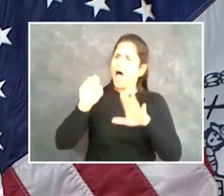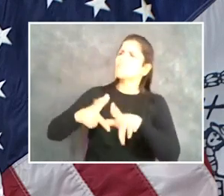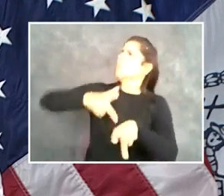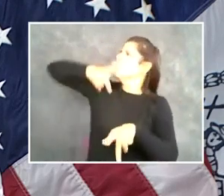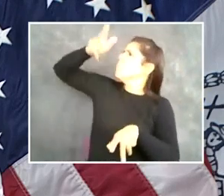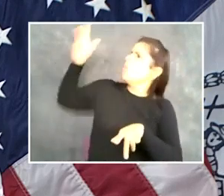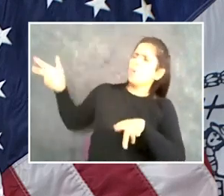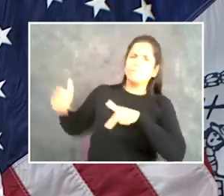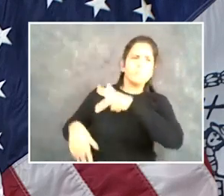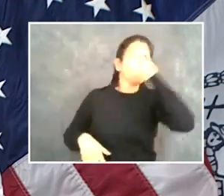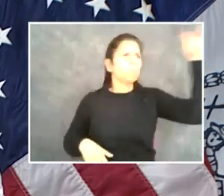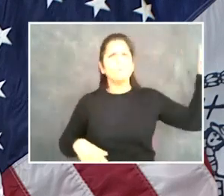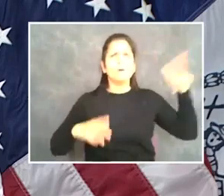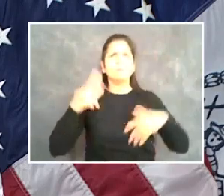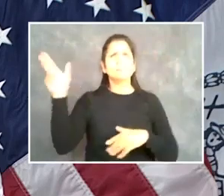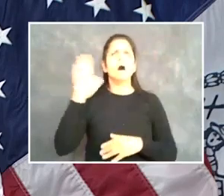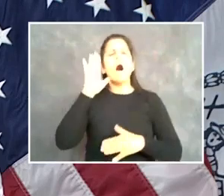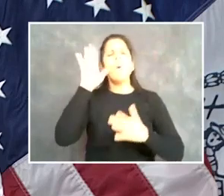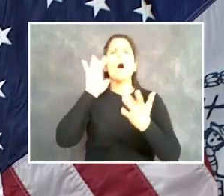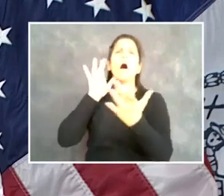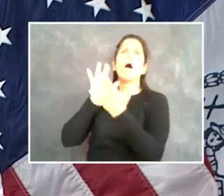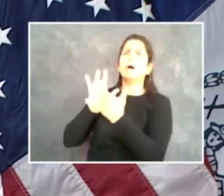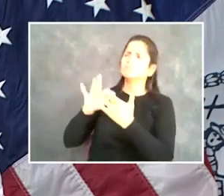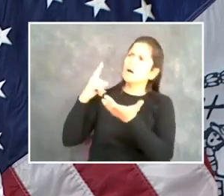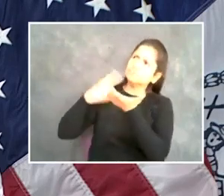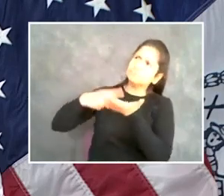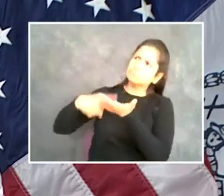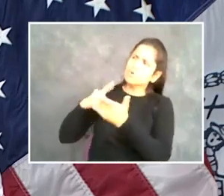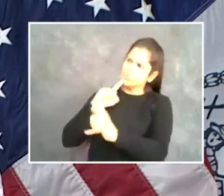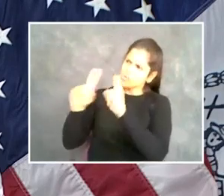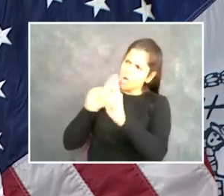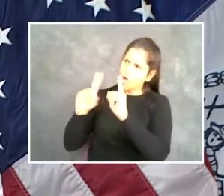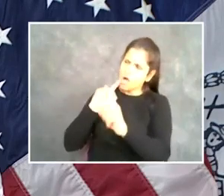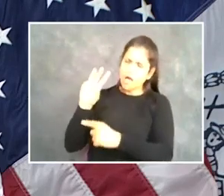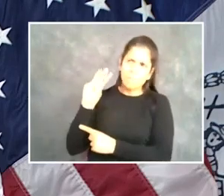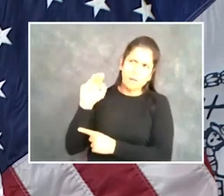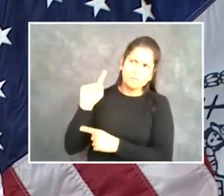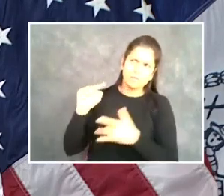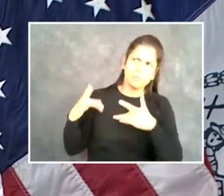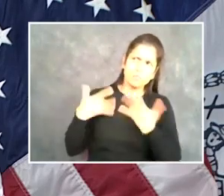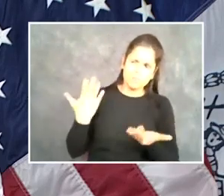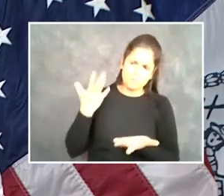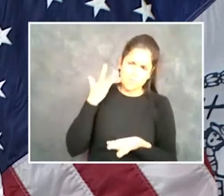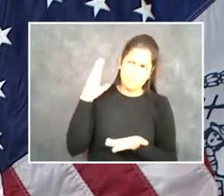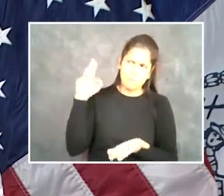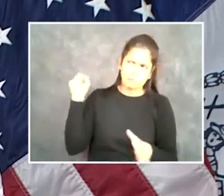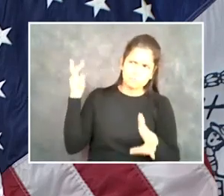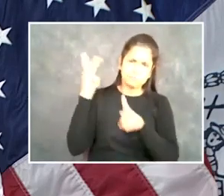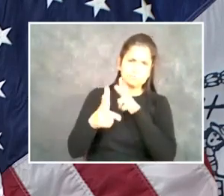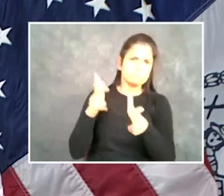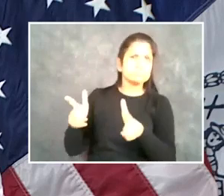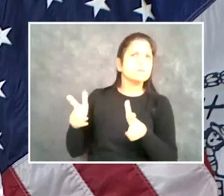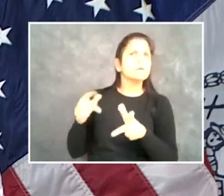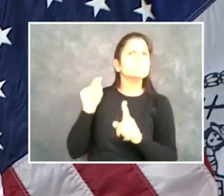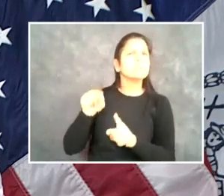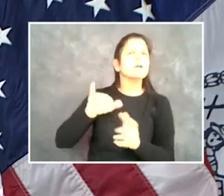WE'LL COME BACK TO THAT. ON THE BEACHES, I THINK WE'RE STARTING WITH THE NOTION THAT